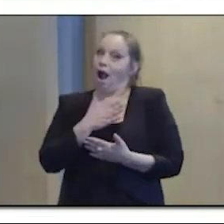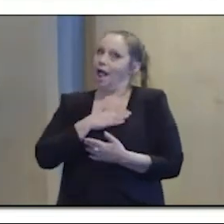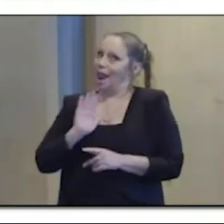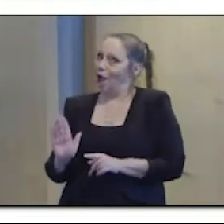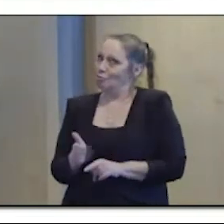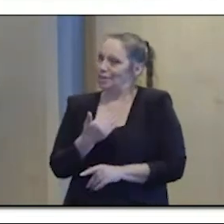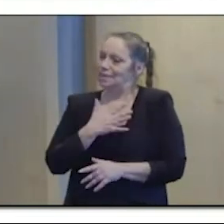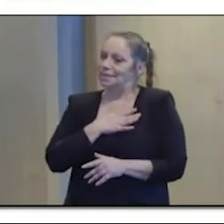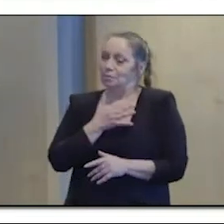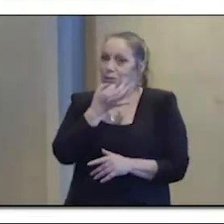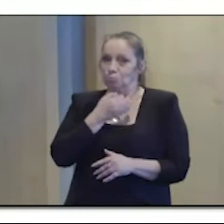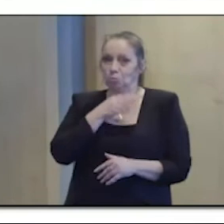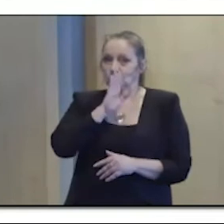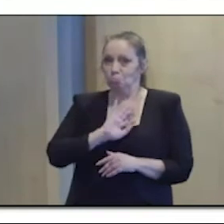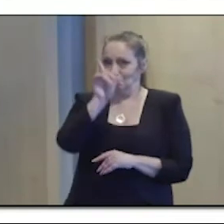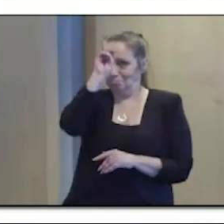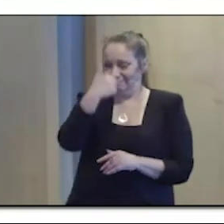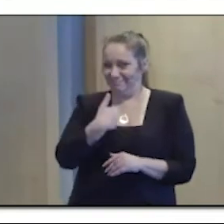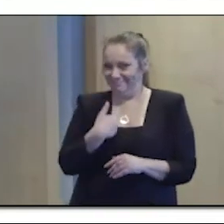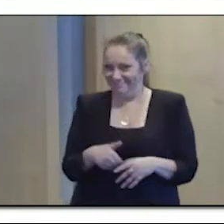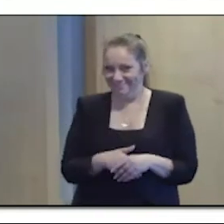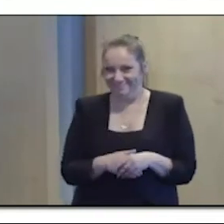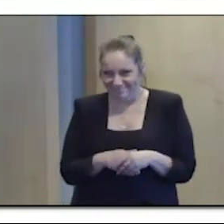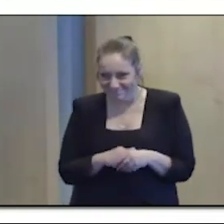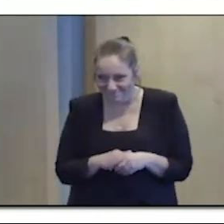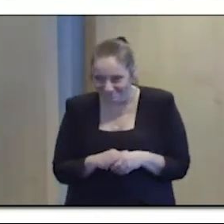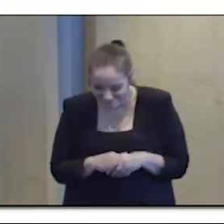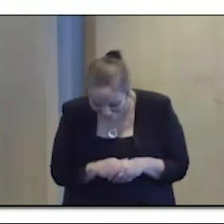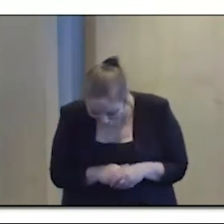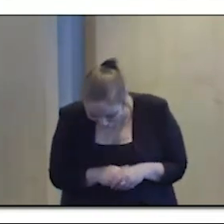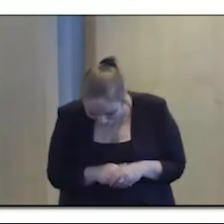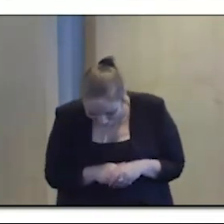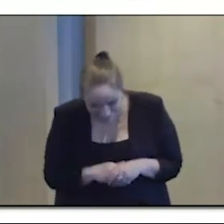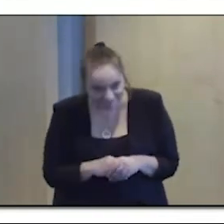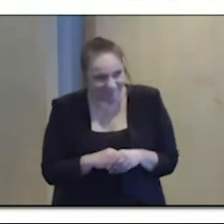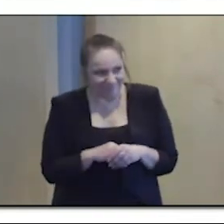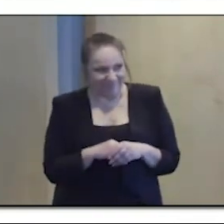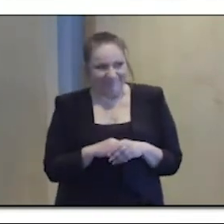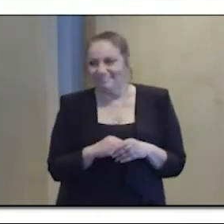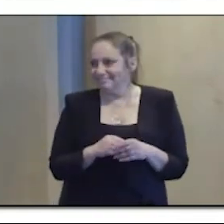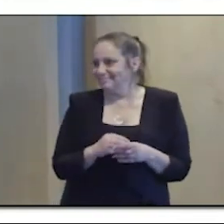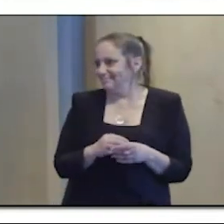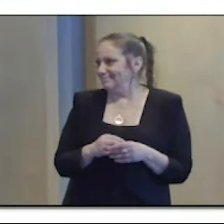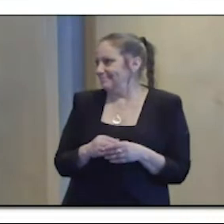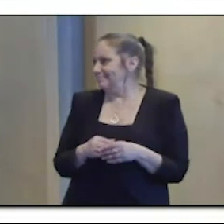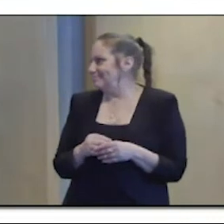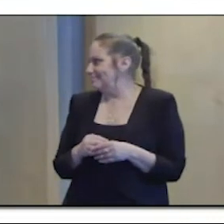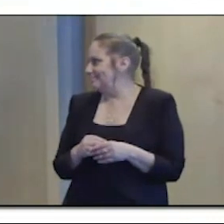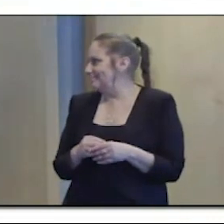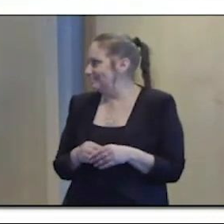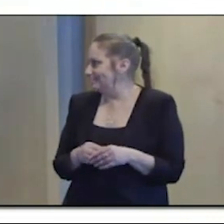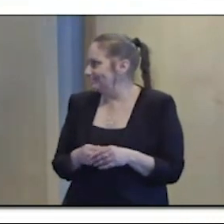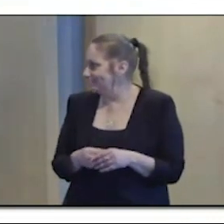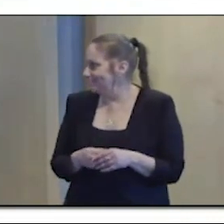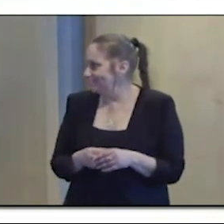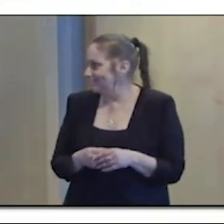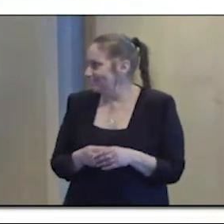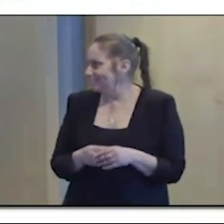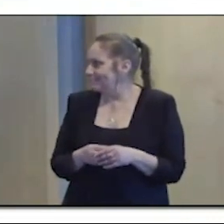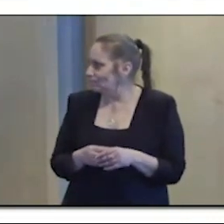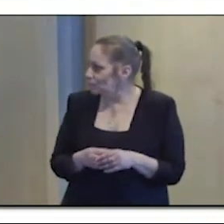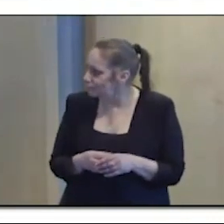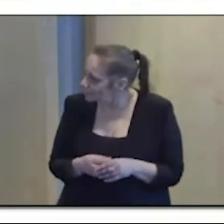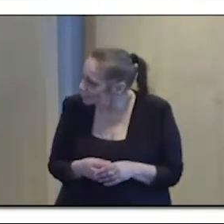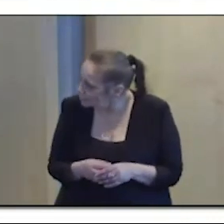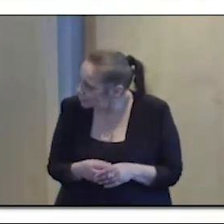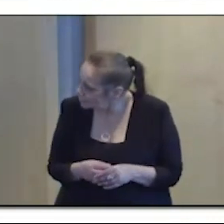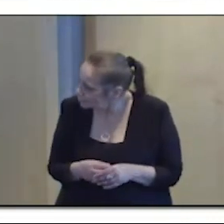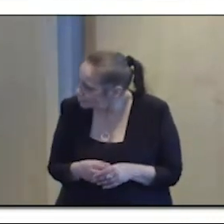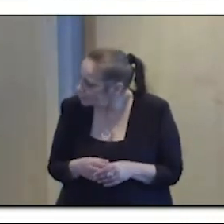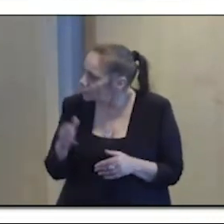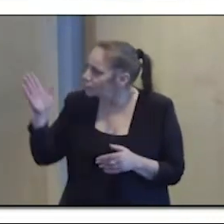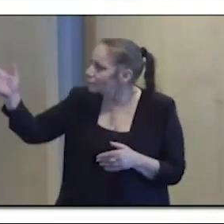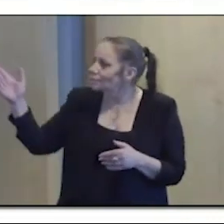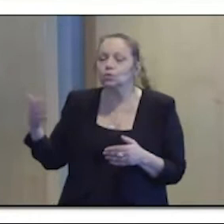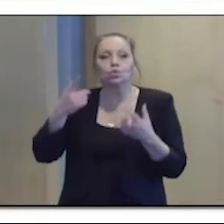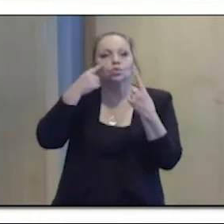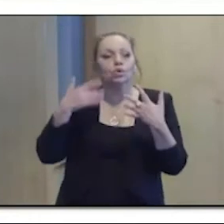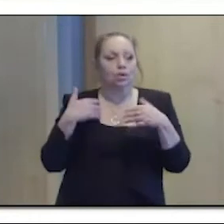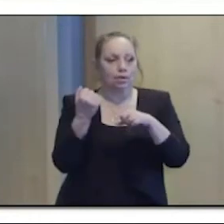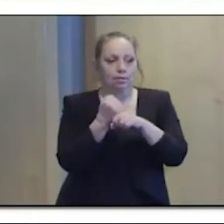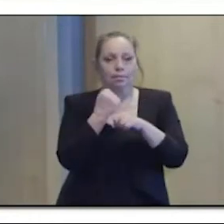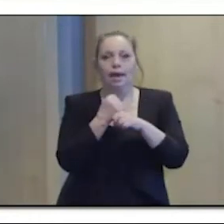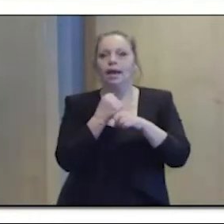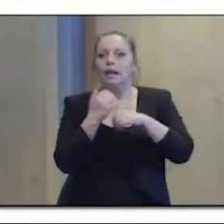so I'm a bit sad today.So these these charts show the generation mix at the large scale.